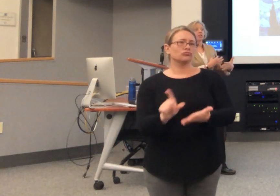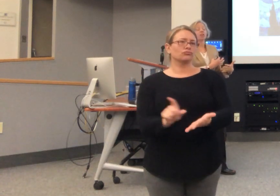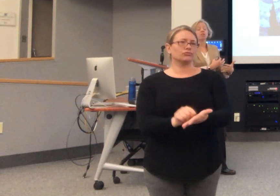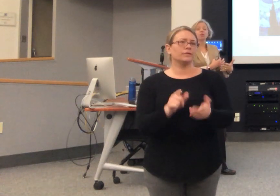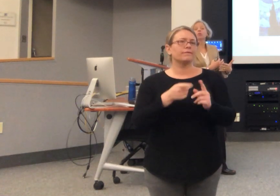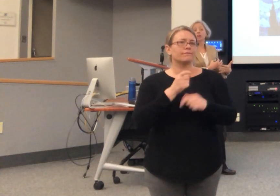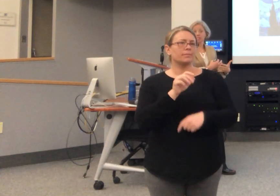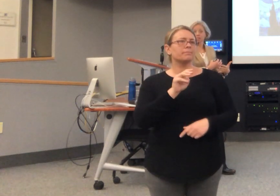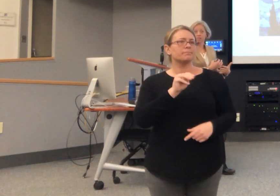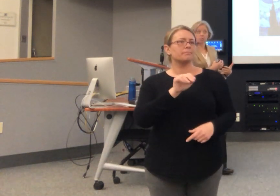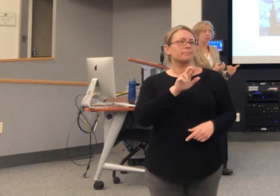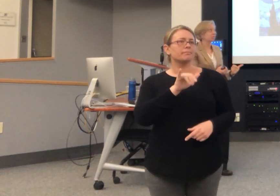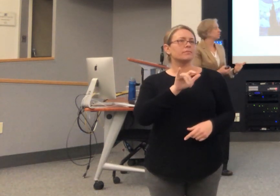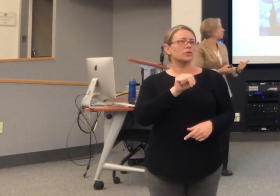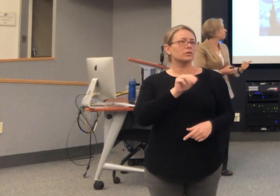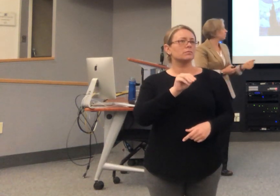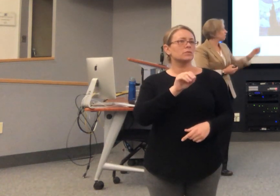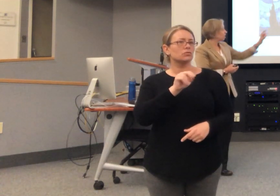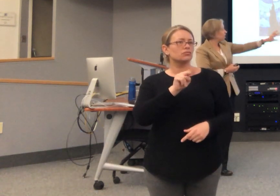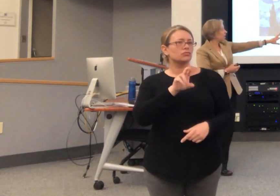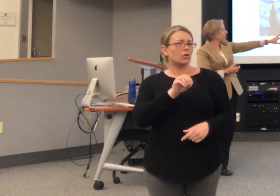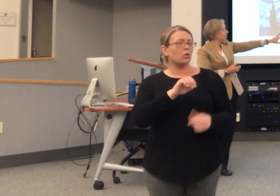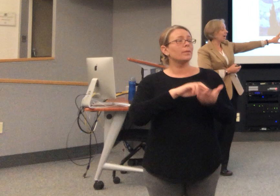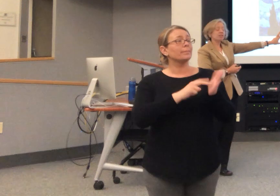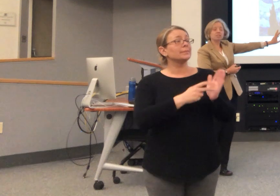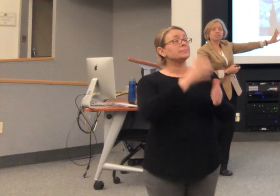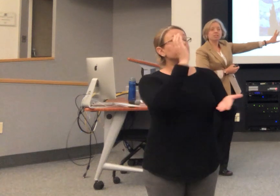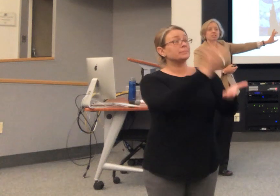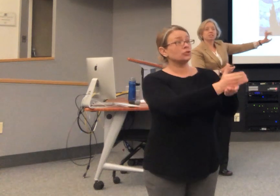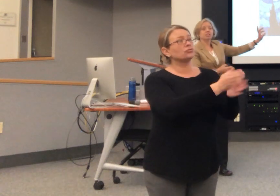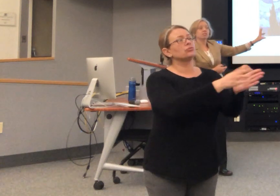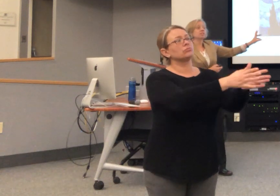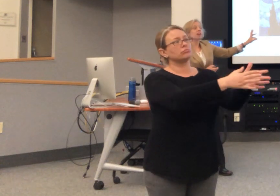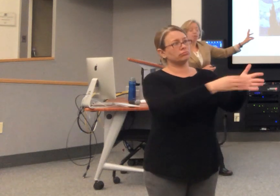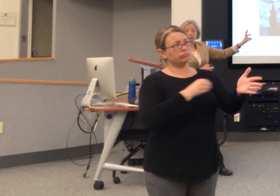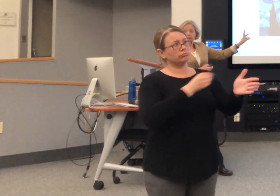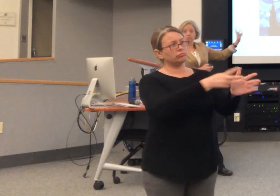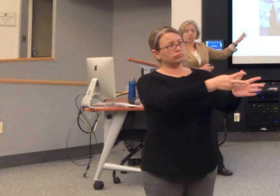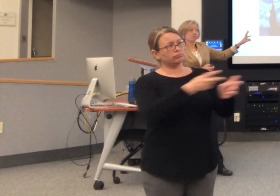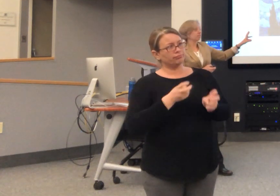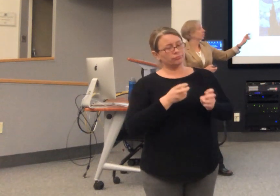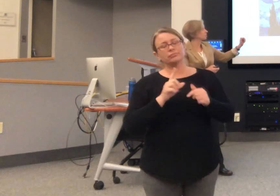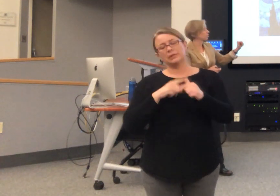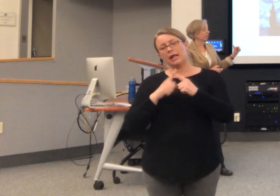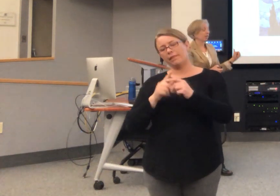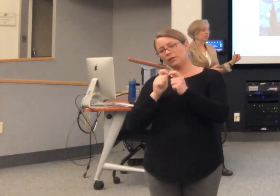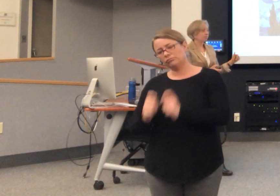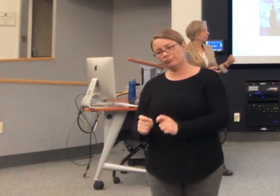on a photograph taken by someone else. And the last is the Sydney Opera House in Sydney, Australia.